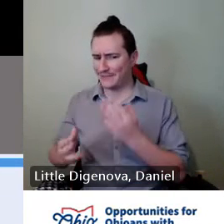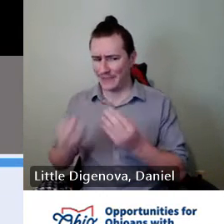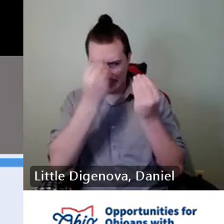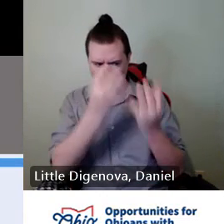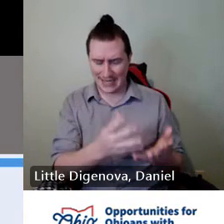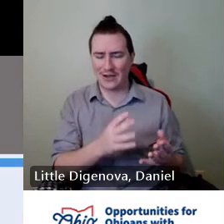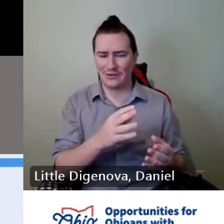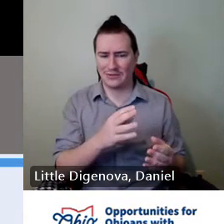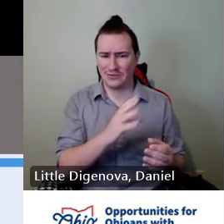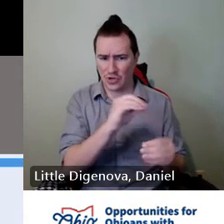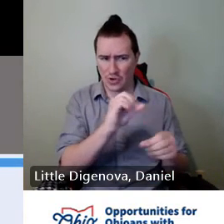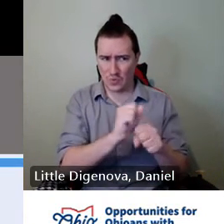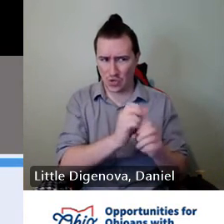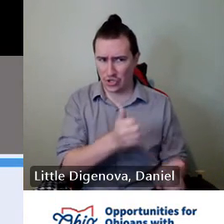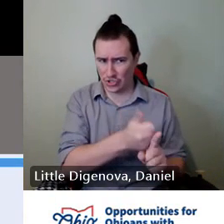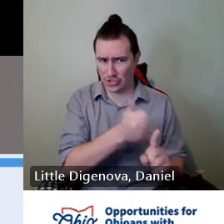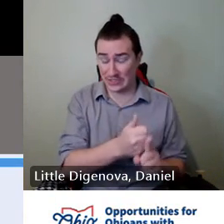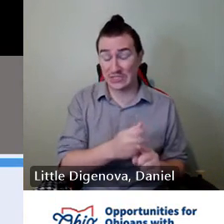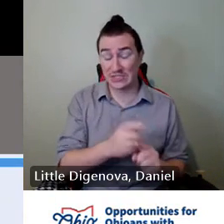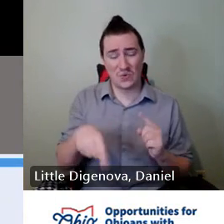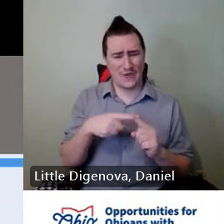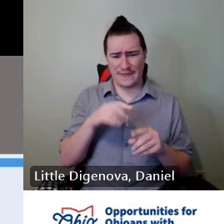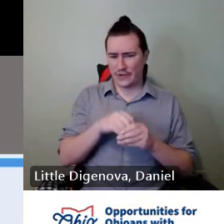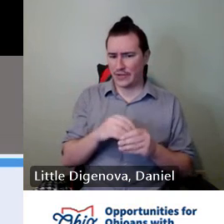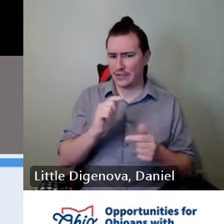it may be beneficial to address disclosure with the employee.